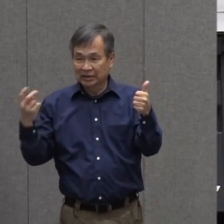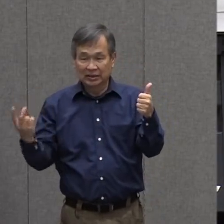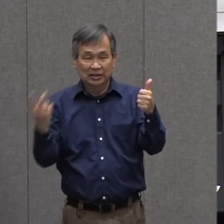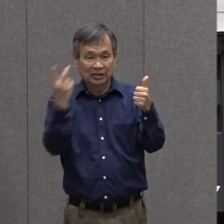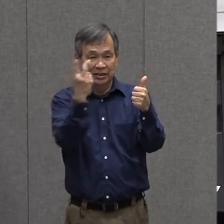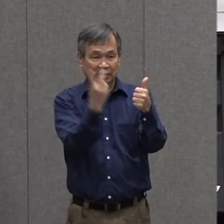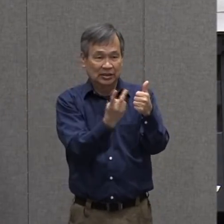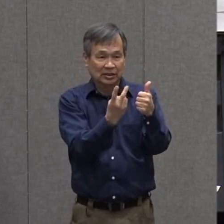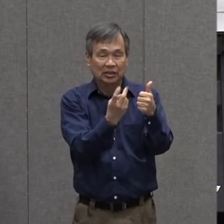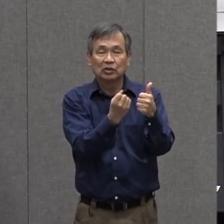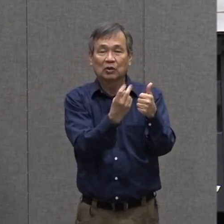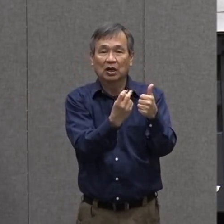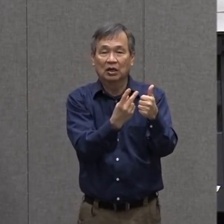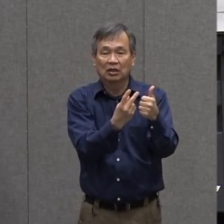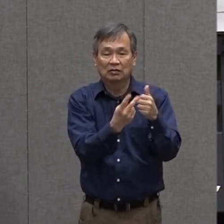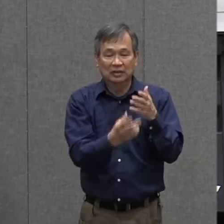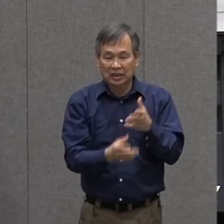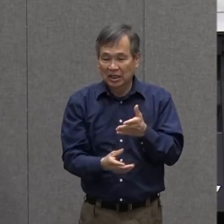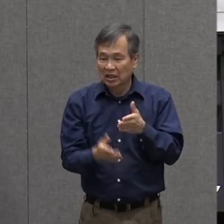How many do I need to make 20?